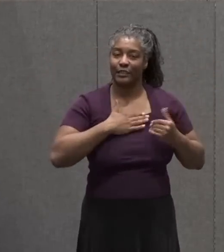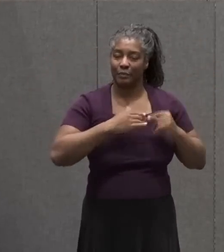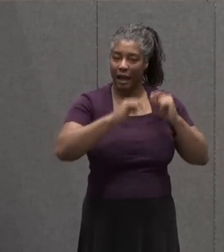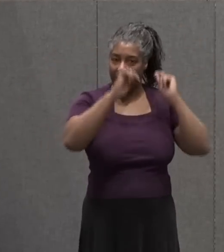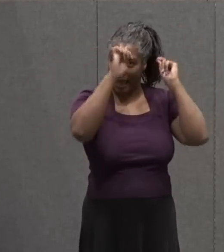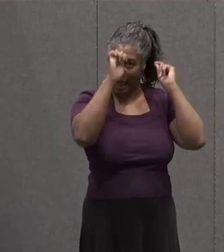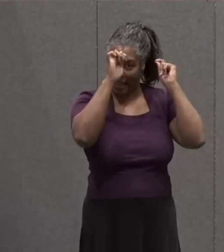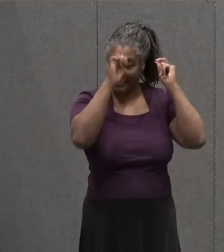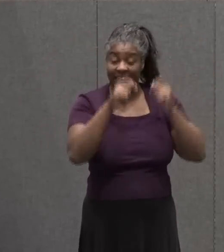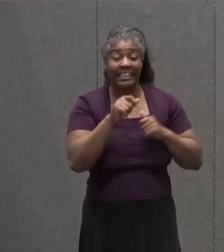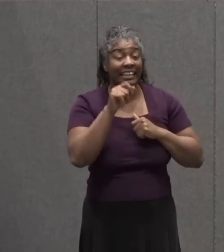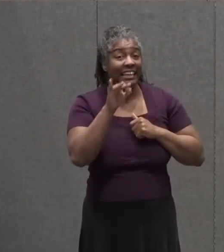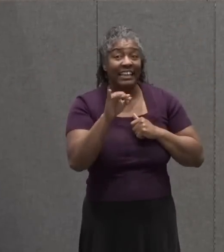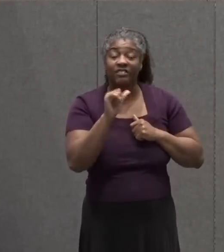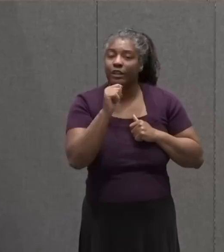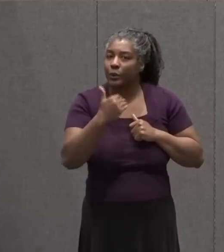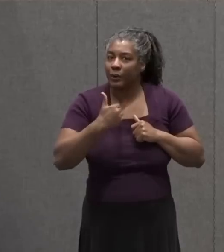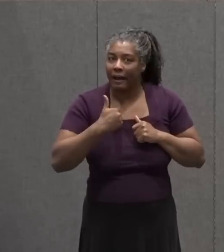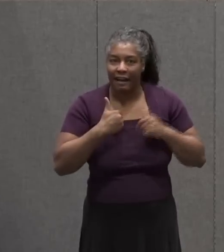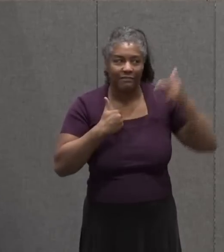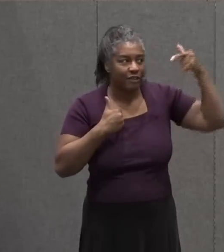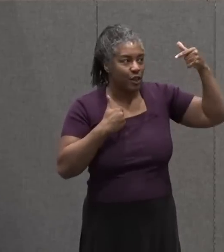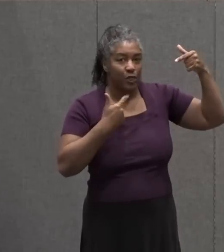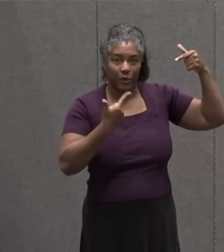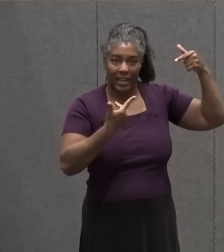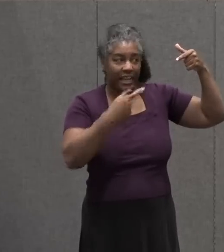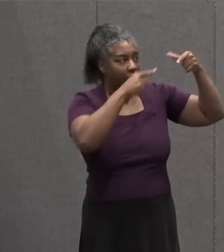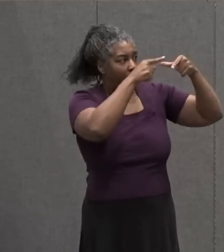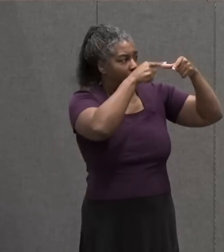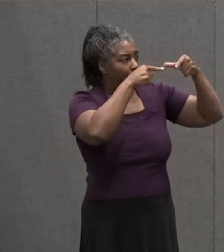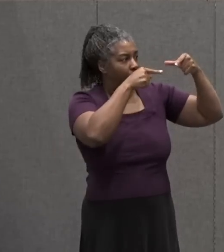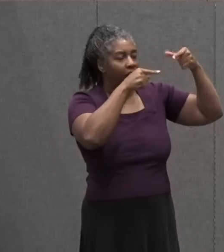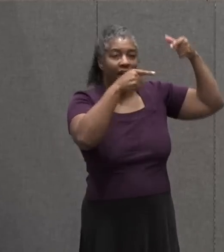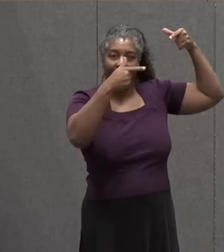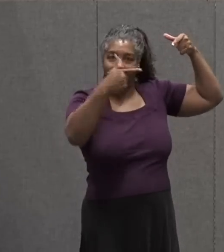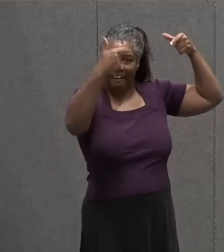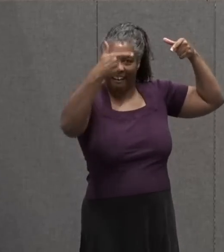if it didn't have three corners,